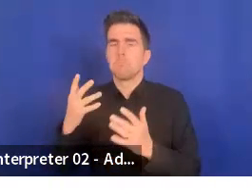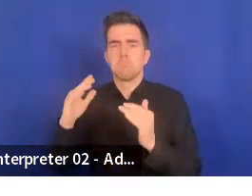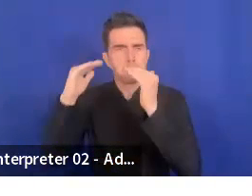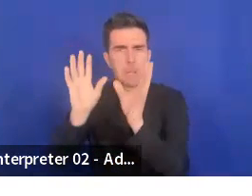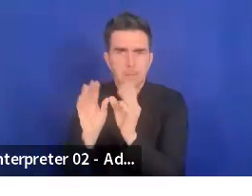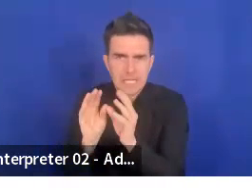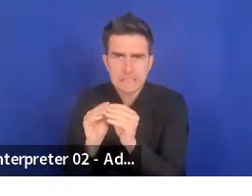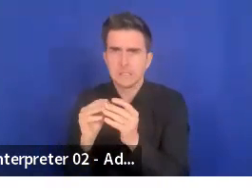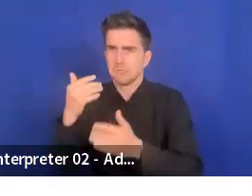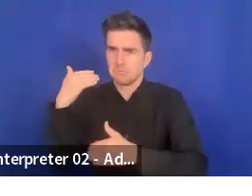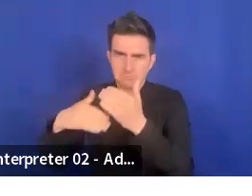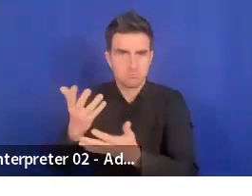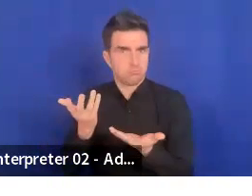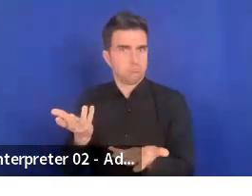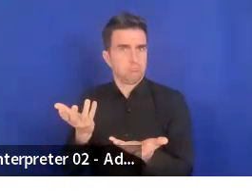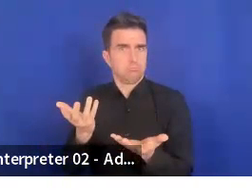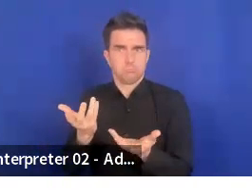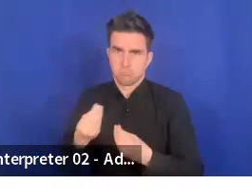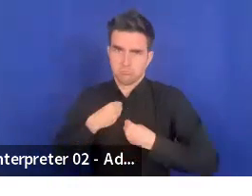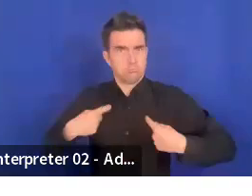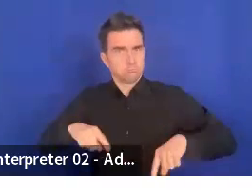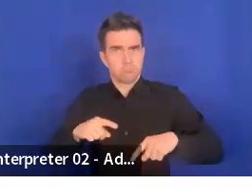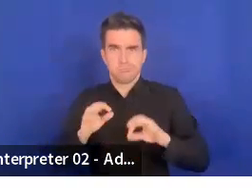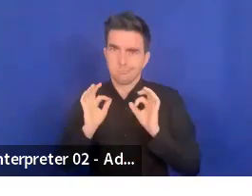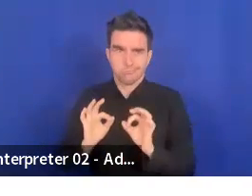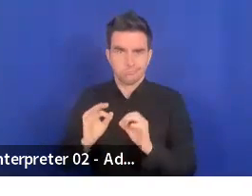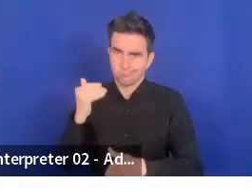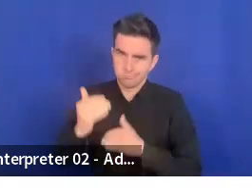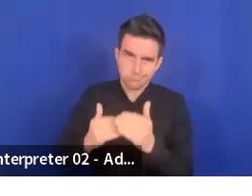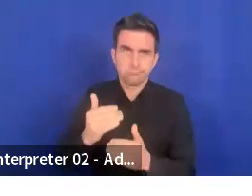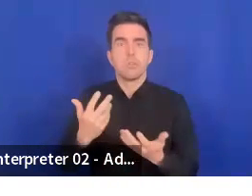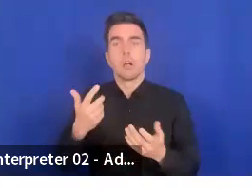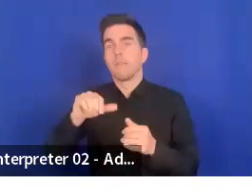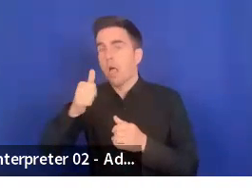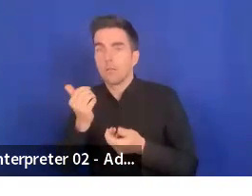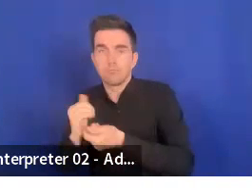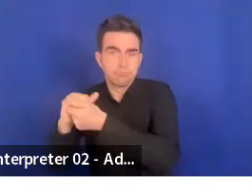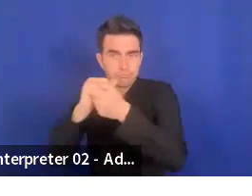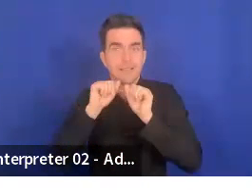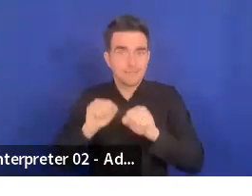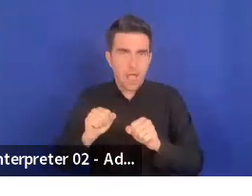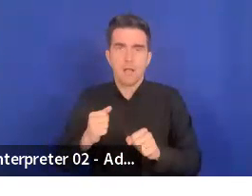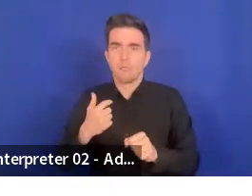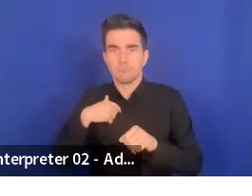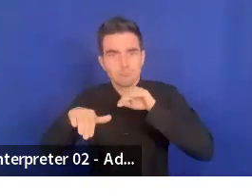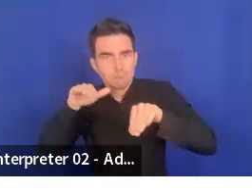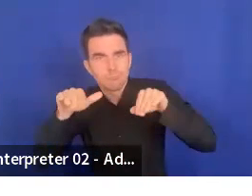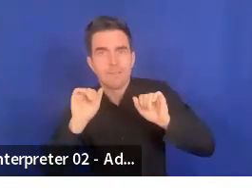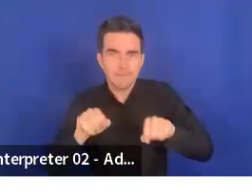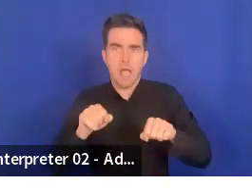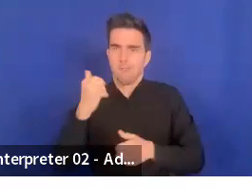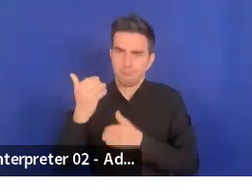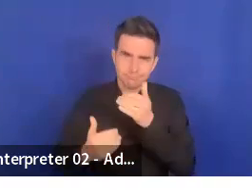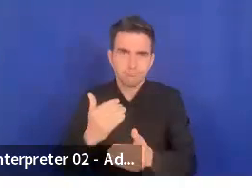governments after four years or three years, or longer and say, wait, this is what we have